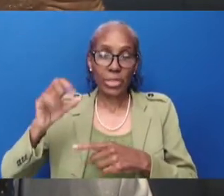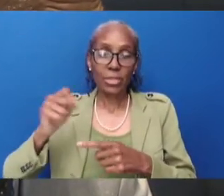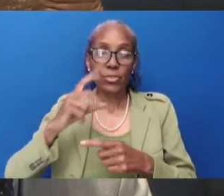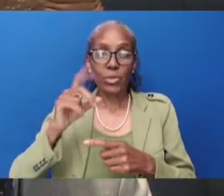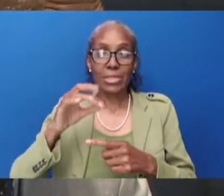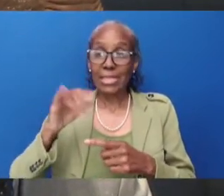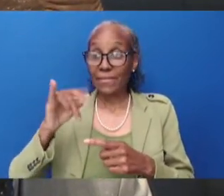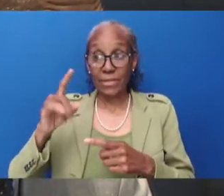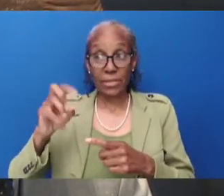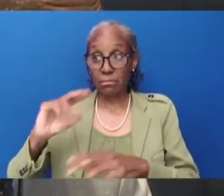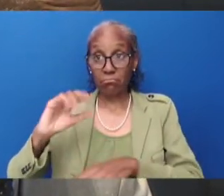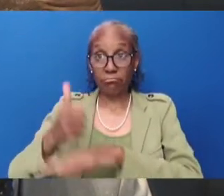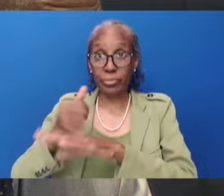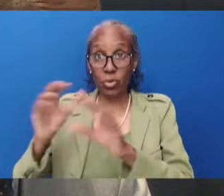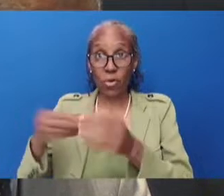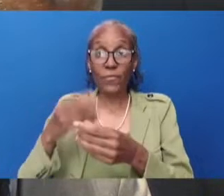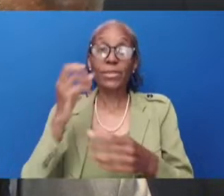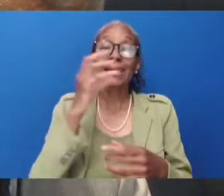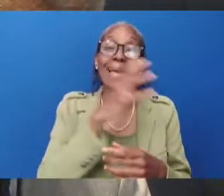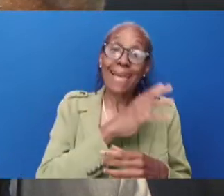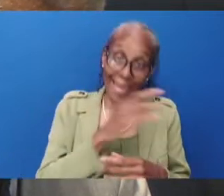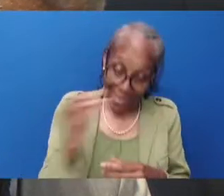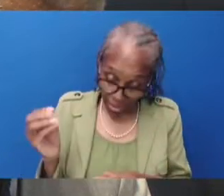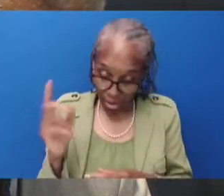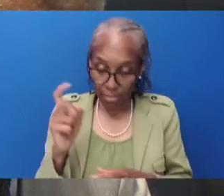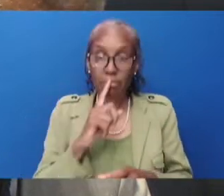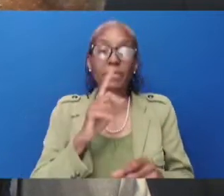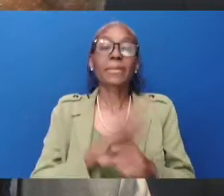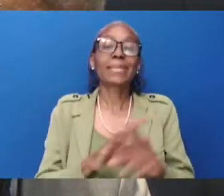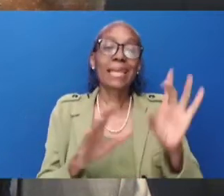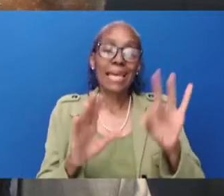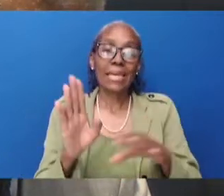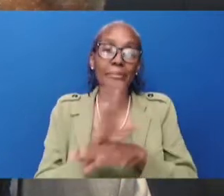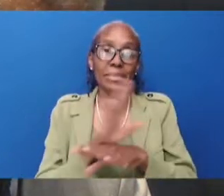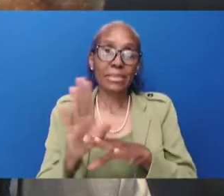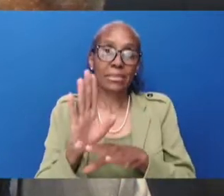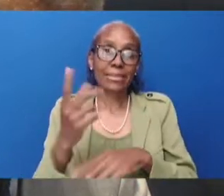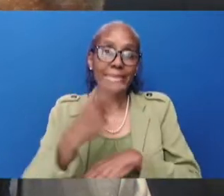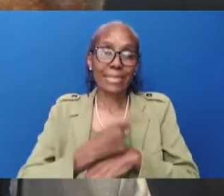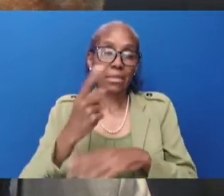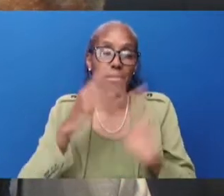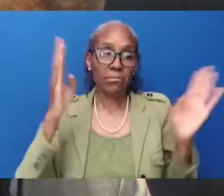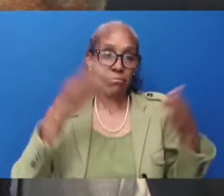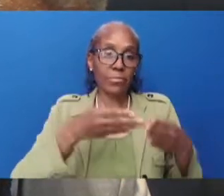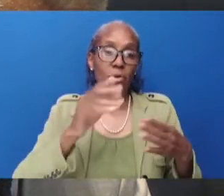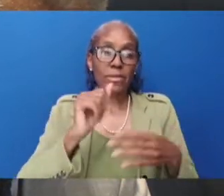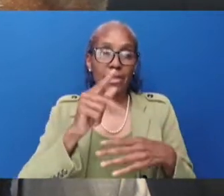IN THE TOWN OF HUNTERSVILLE,